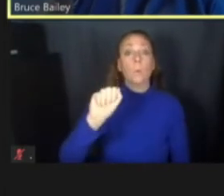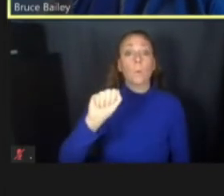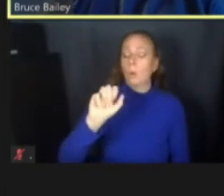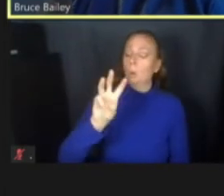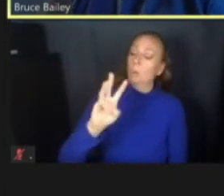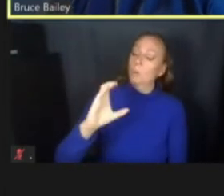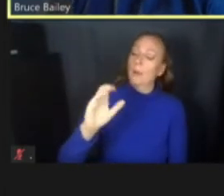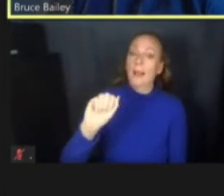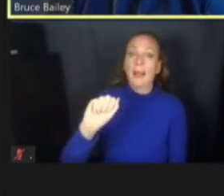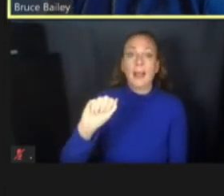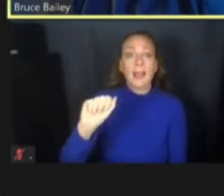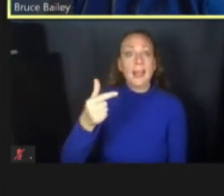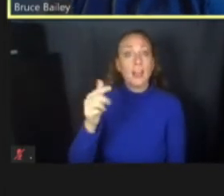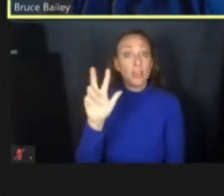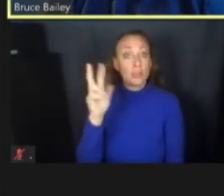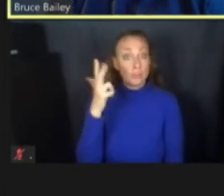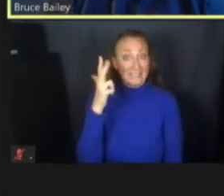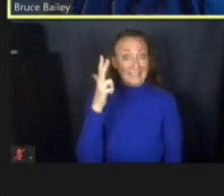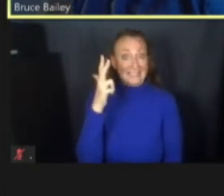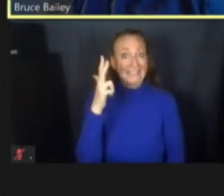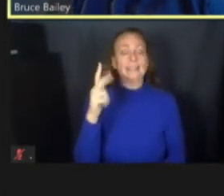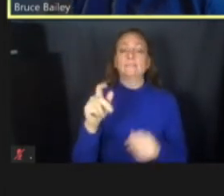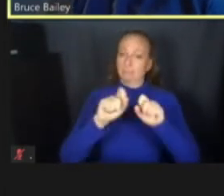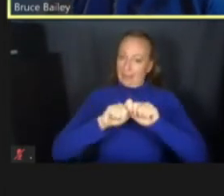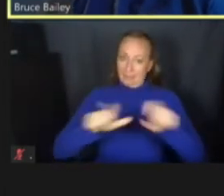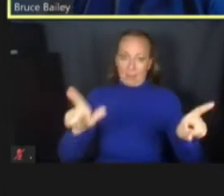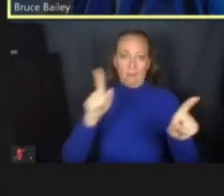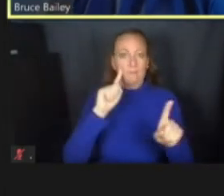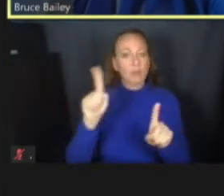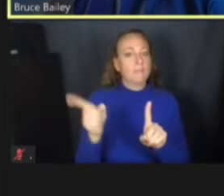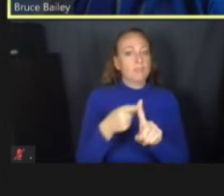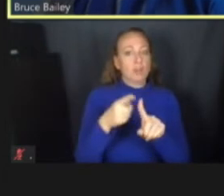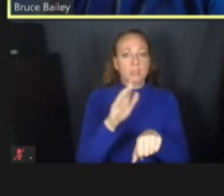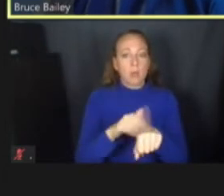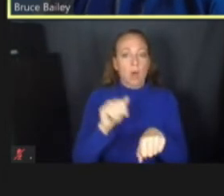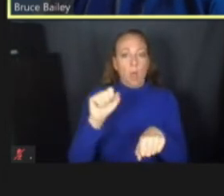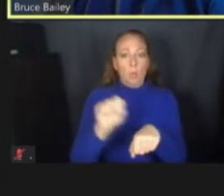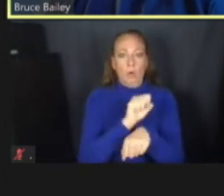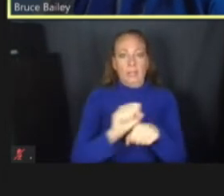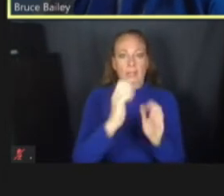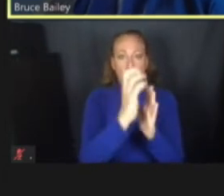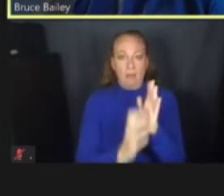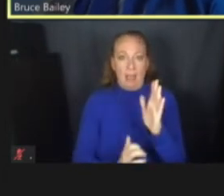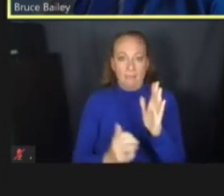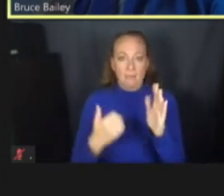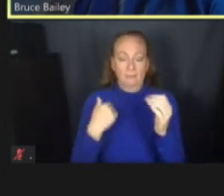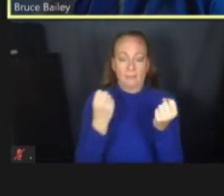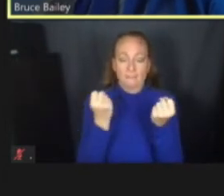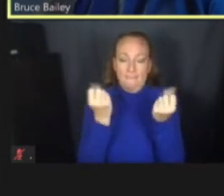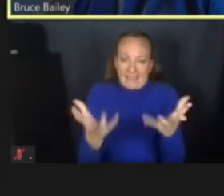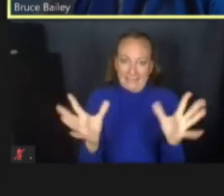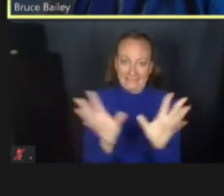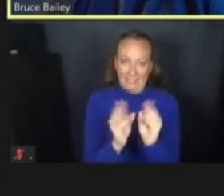came out for its first call. Public working draft. There's lots of sessions on WCAG 2.2